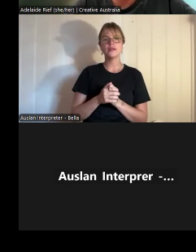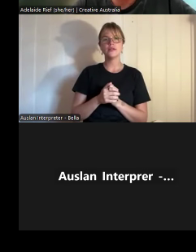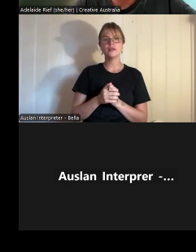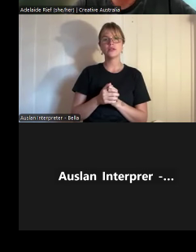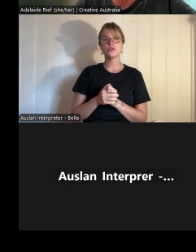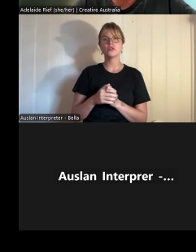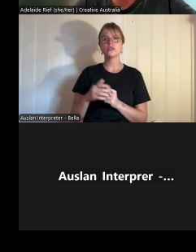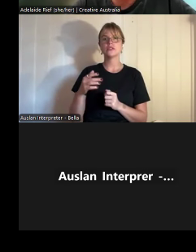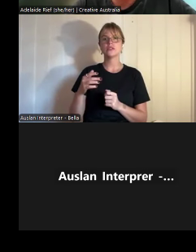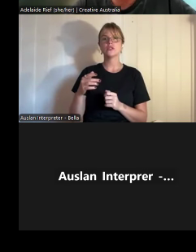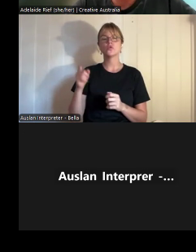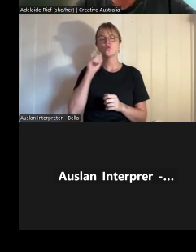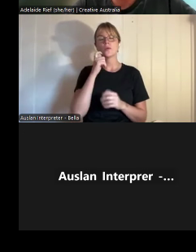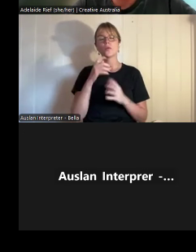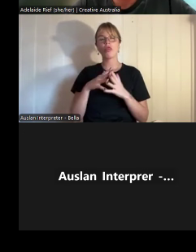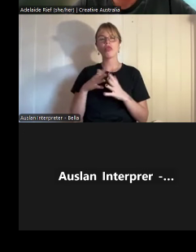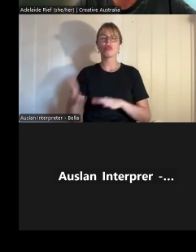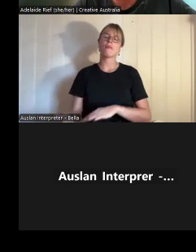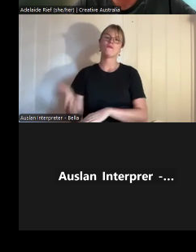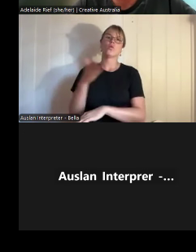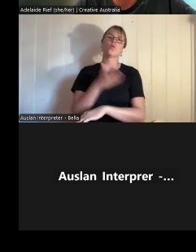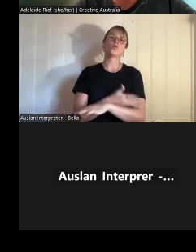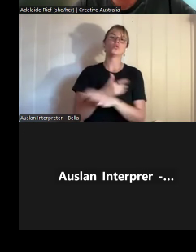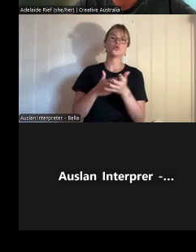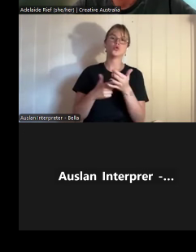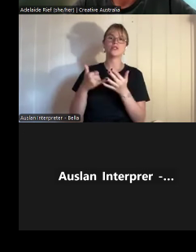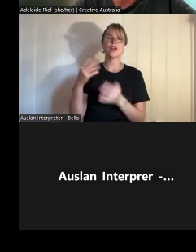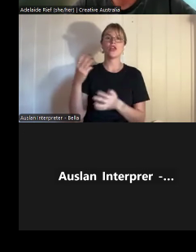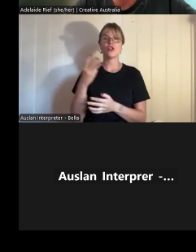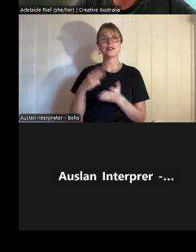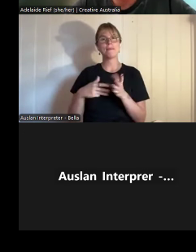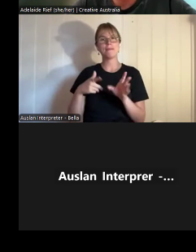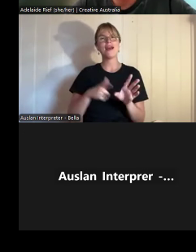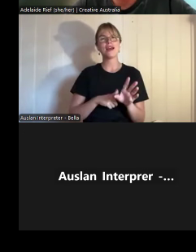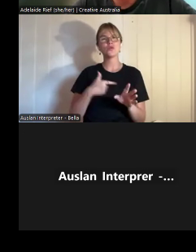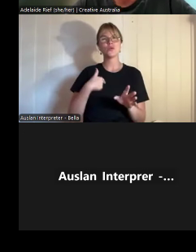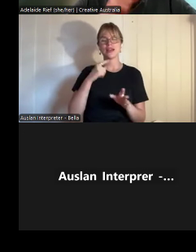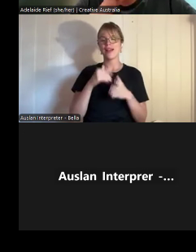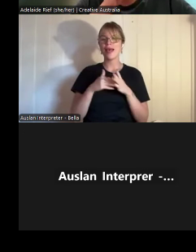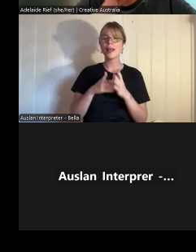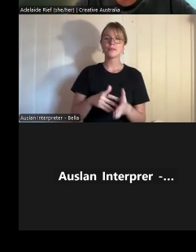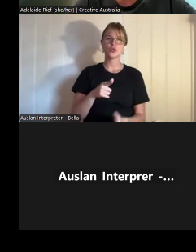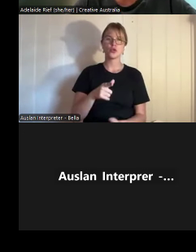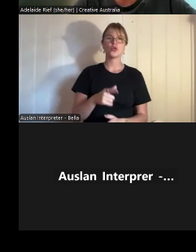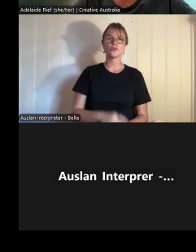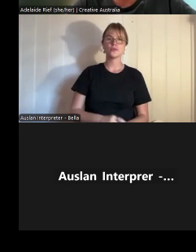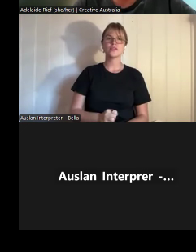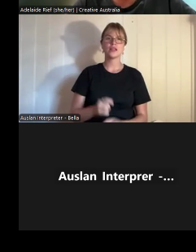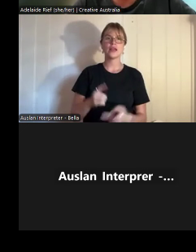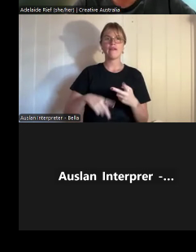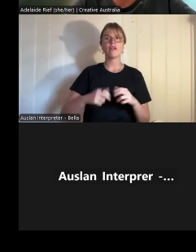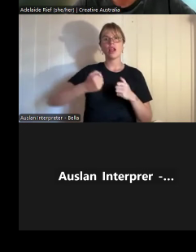13 May as you can so that we have enough time to assist you. The closer we get to Tuesday, 13 May